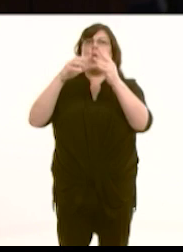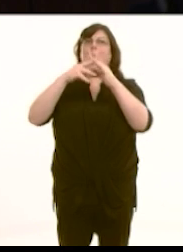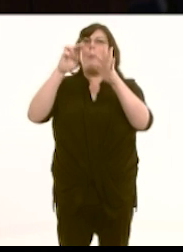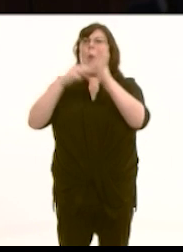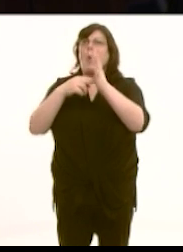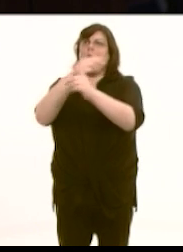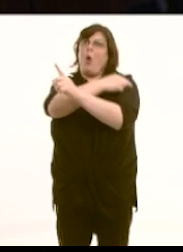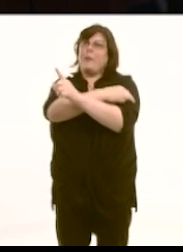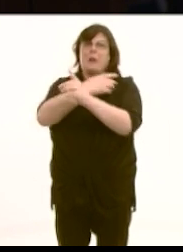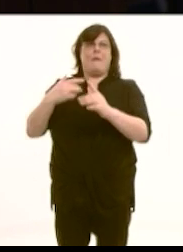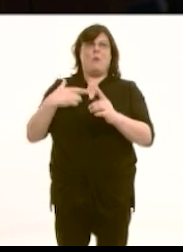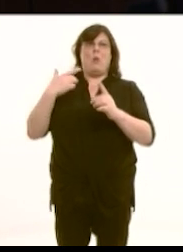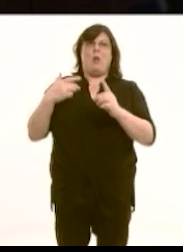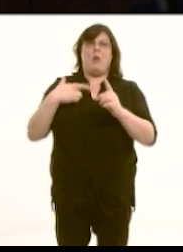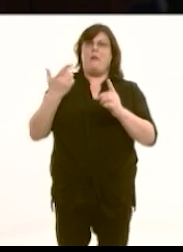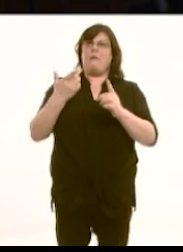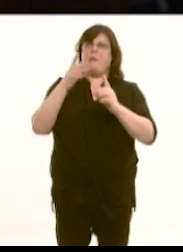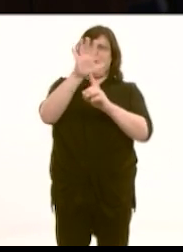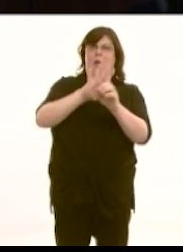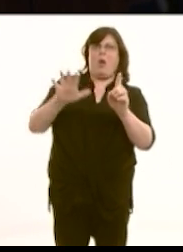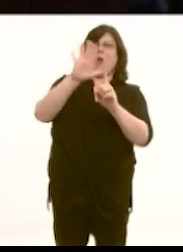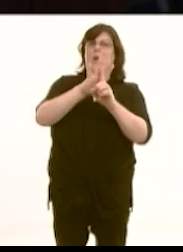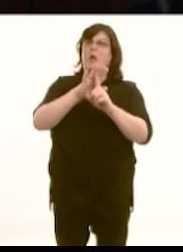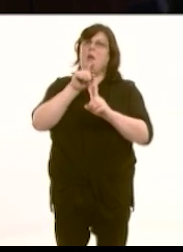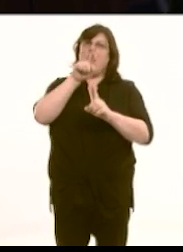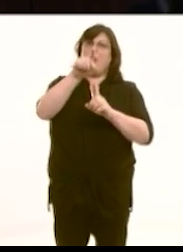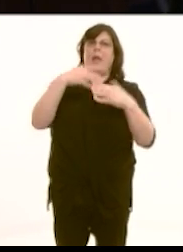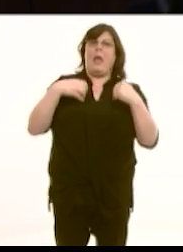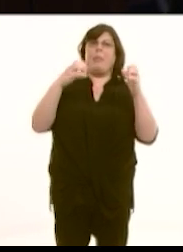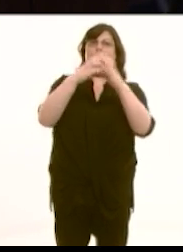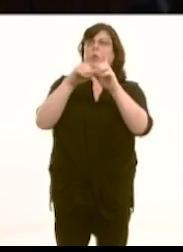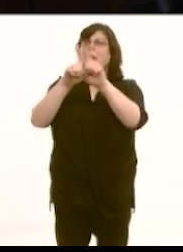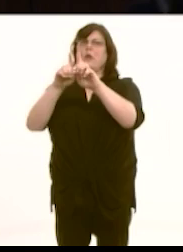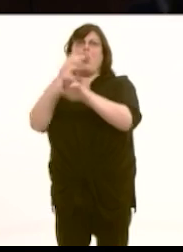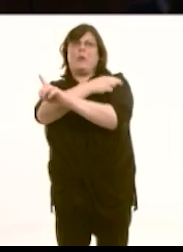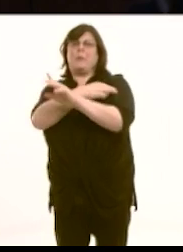the agreement between Gobowen hospital and those health boards is that they should be treated within 40 months.